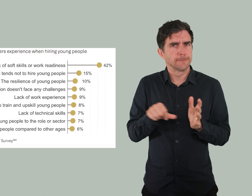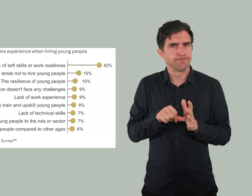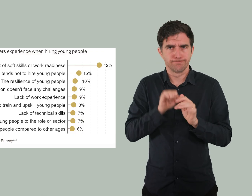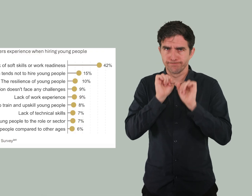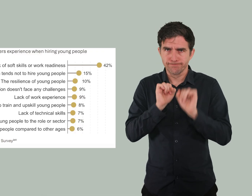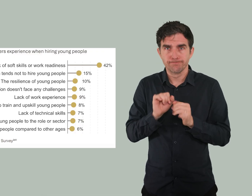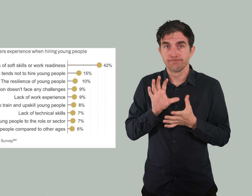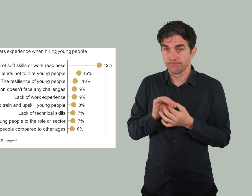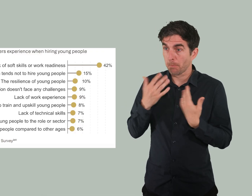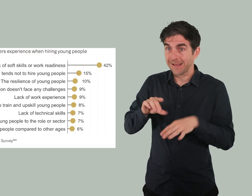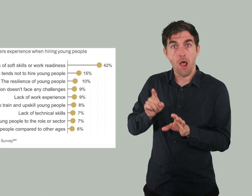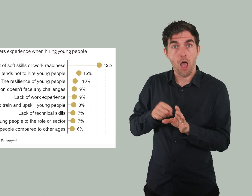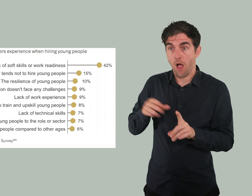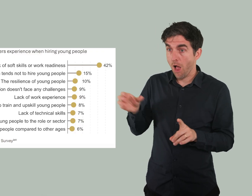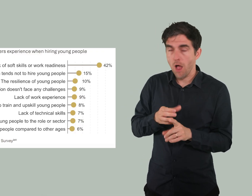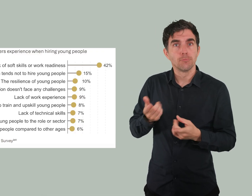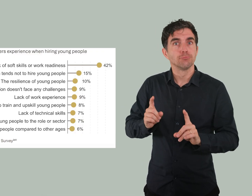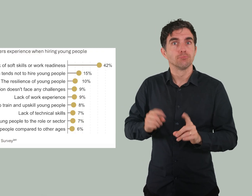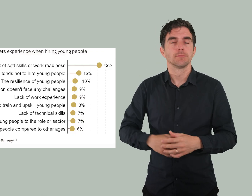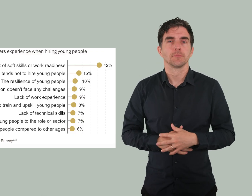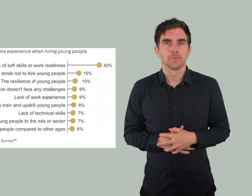citing each challenge when hiring young people.